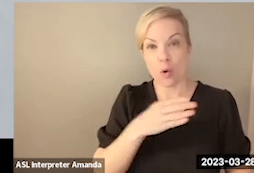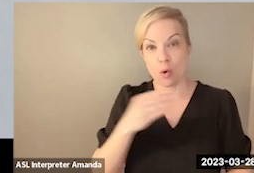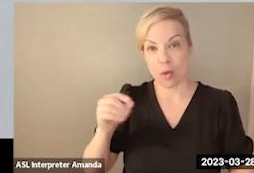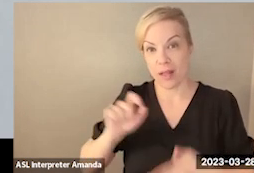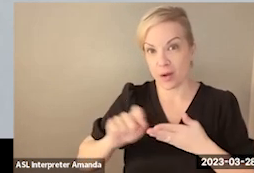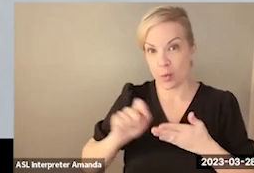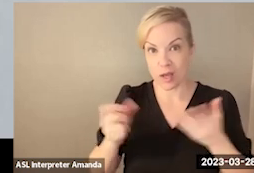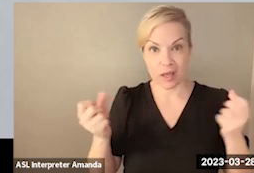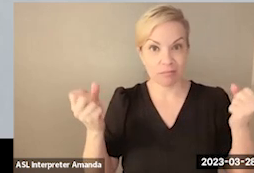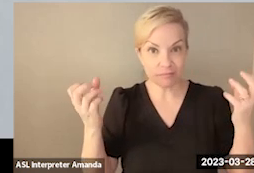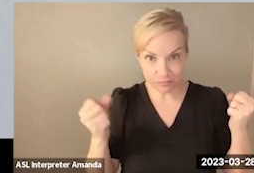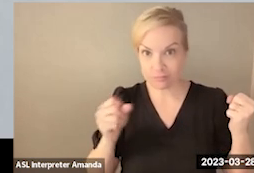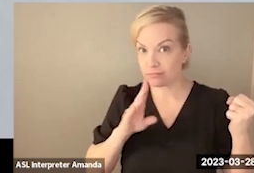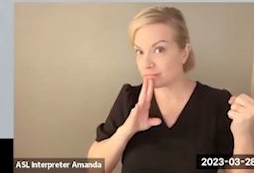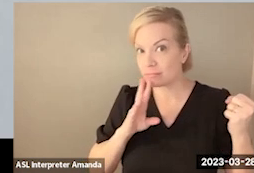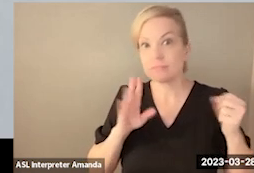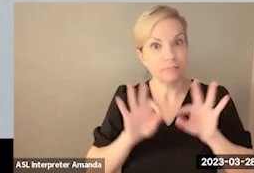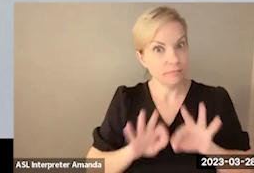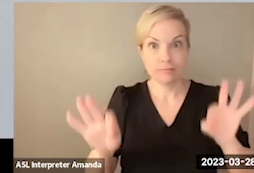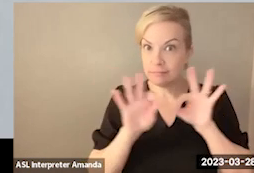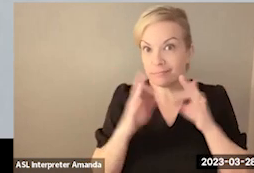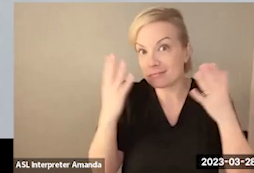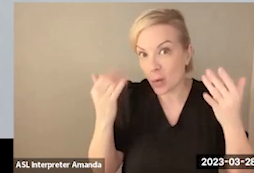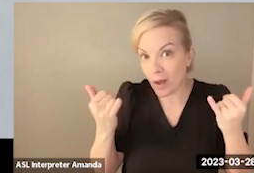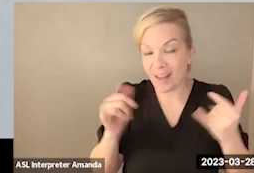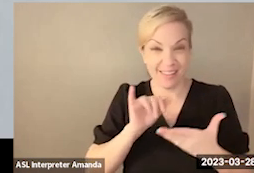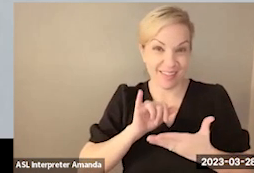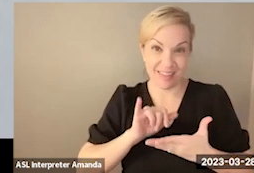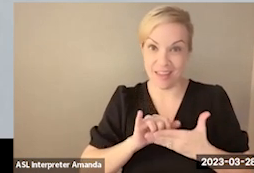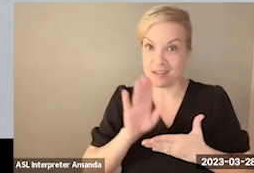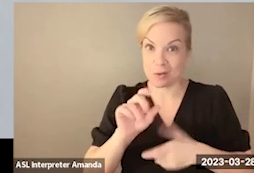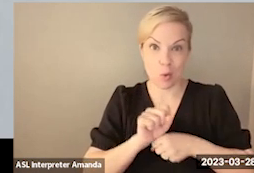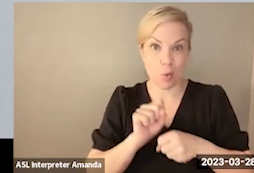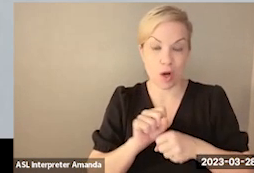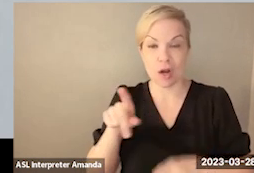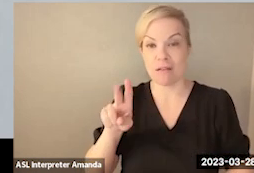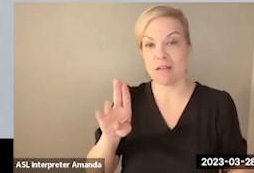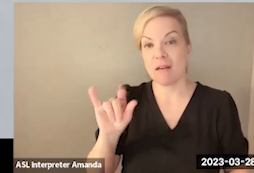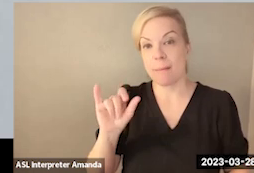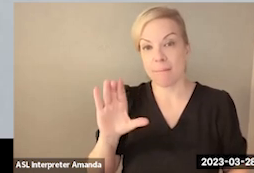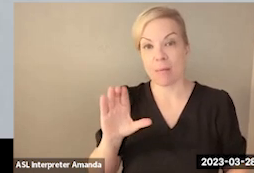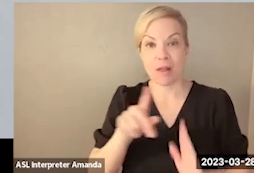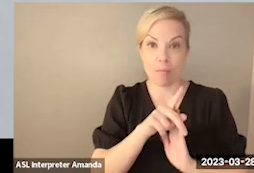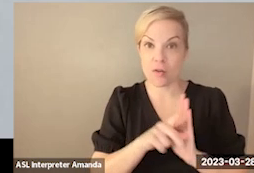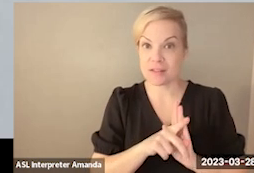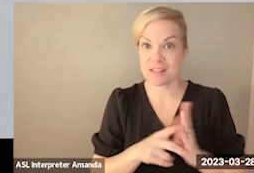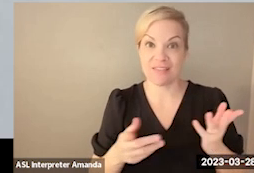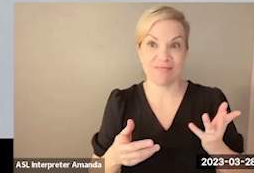Debbie Stine, Science & Technology Policy Academy: are super important, because that's what you do in in public policy is you do a lot of talking and a lot of riding.